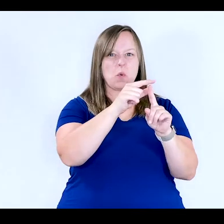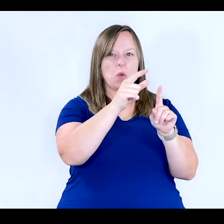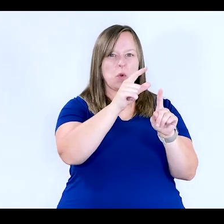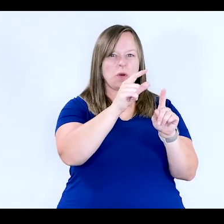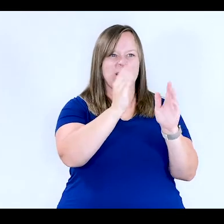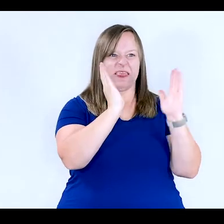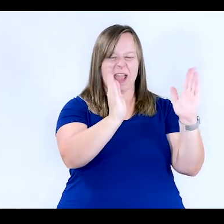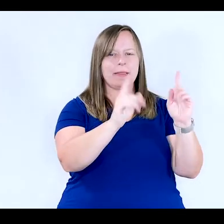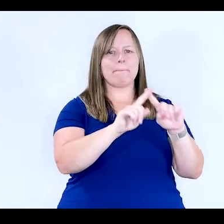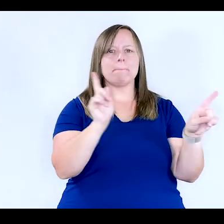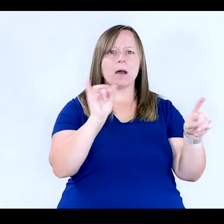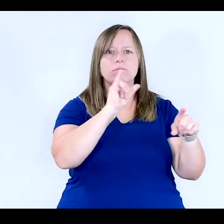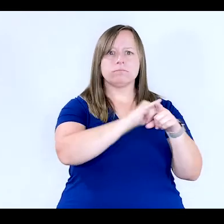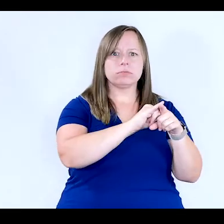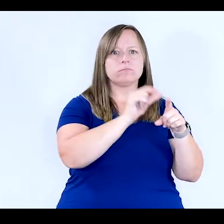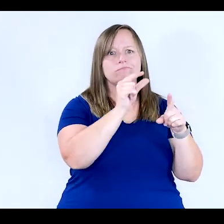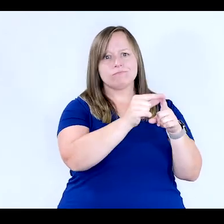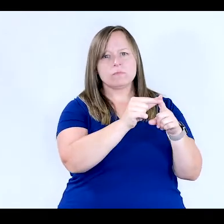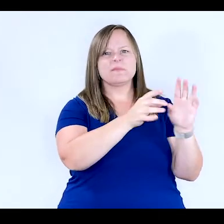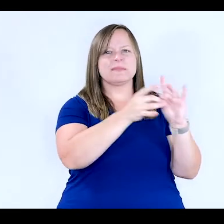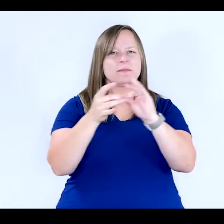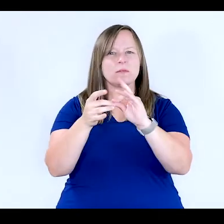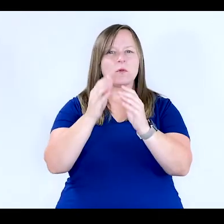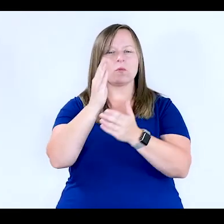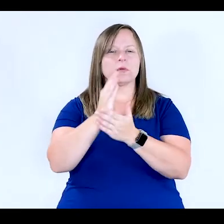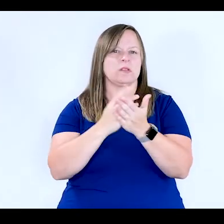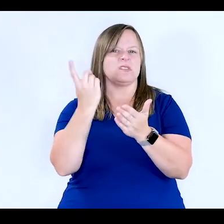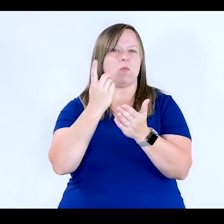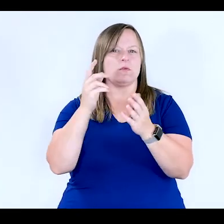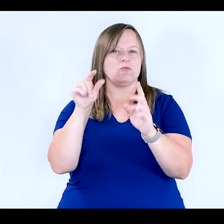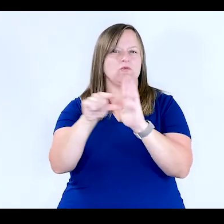word lengths, but this statistic corresponds with someone's grade level